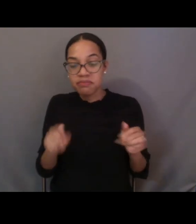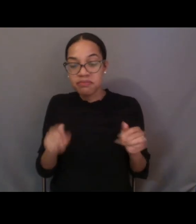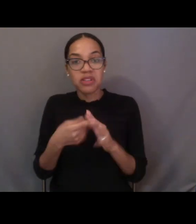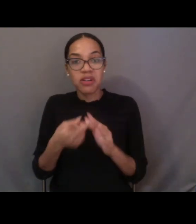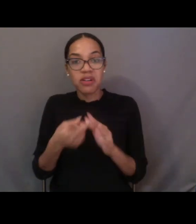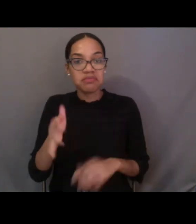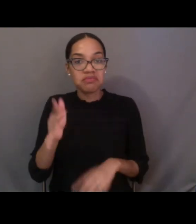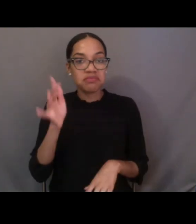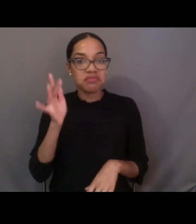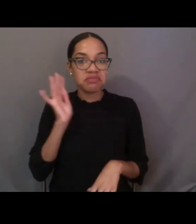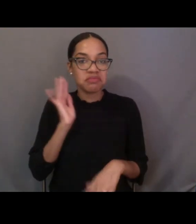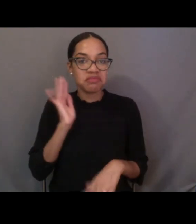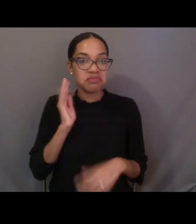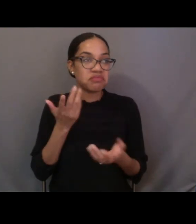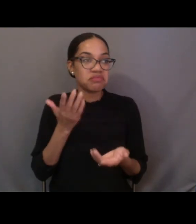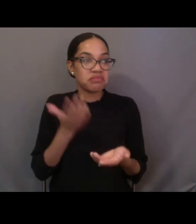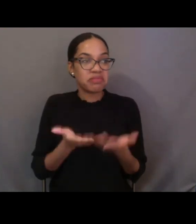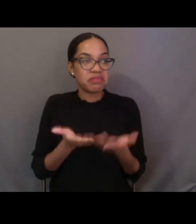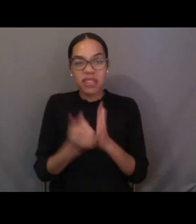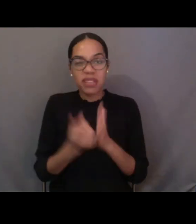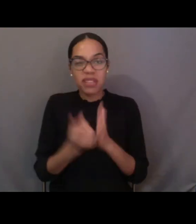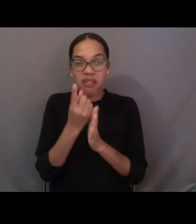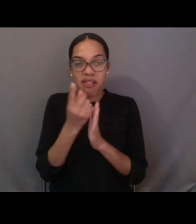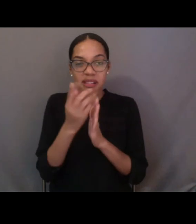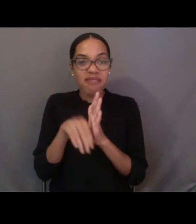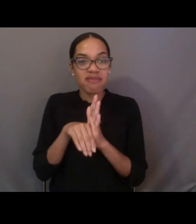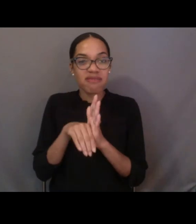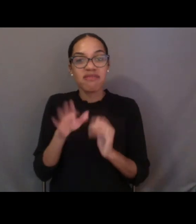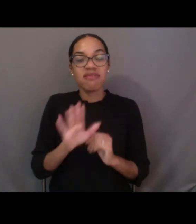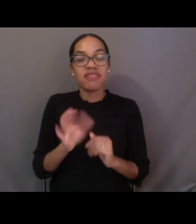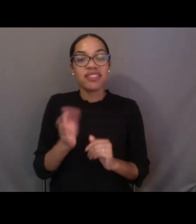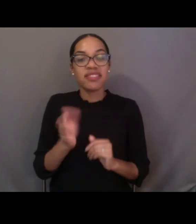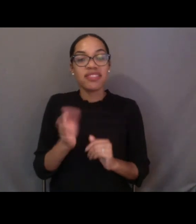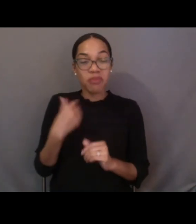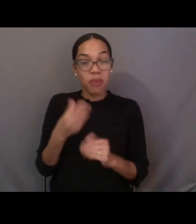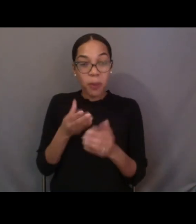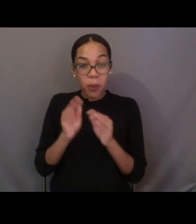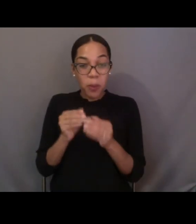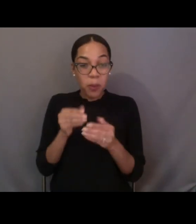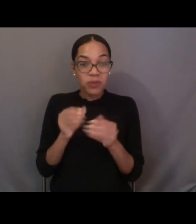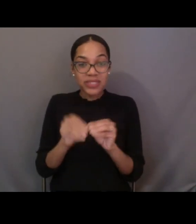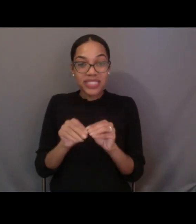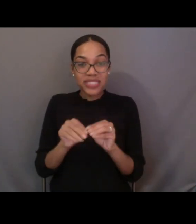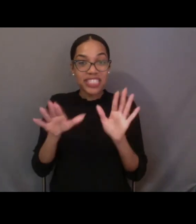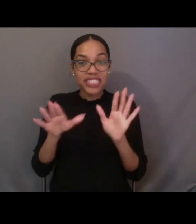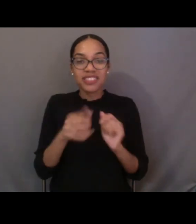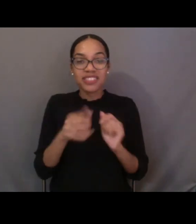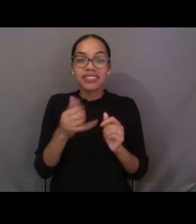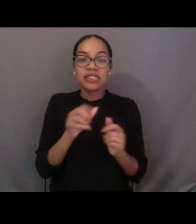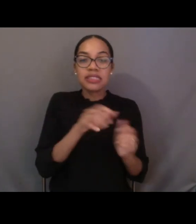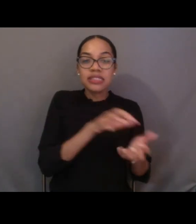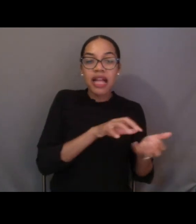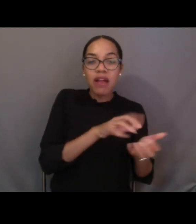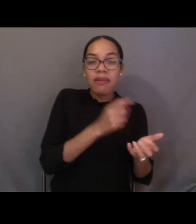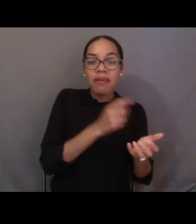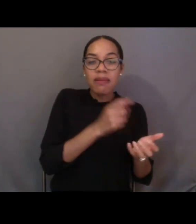at about an hour and a half ago. It's almost completely clear already. This one's still cloudy. So you can see, they're already